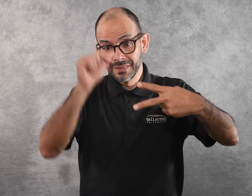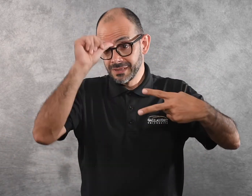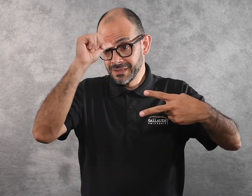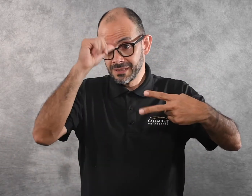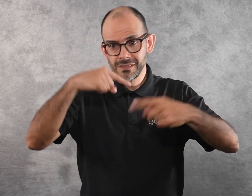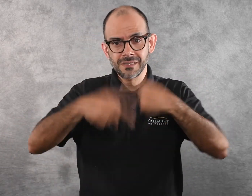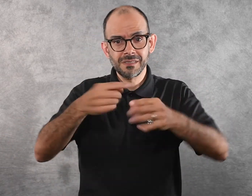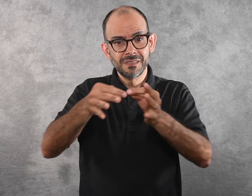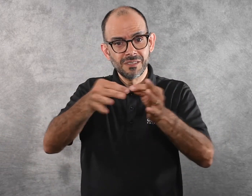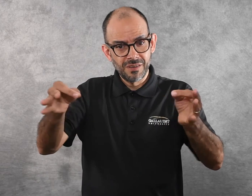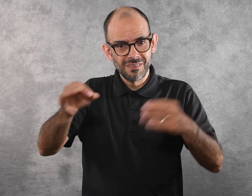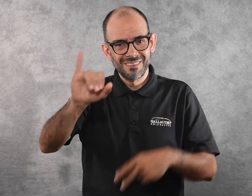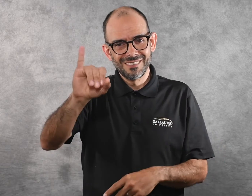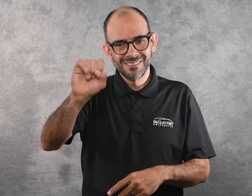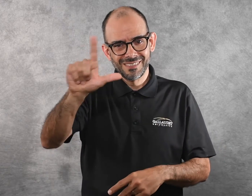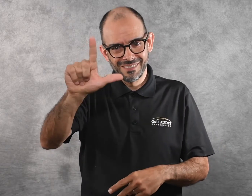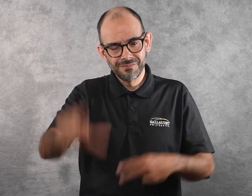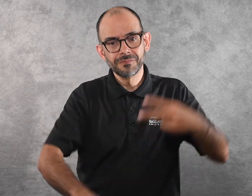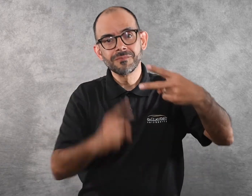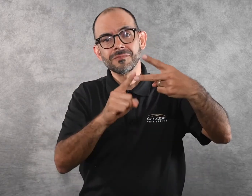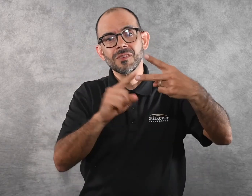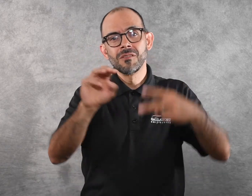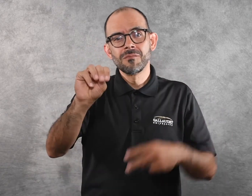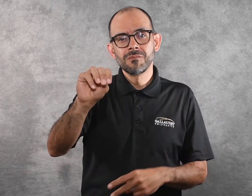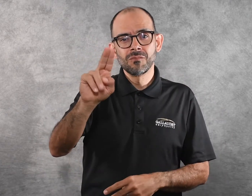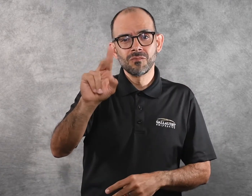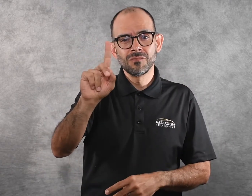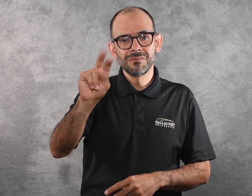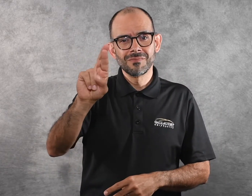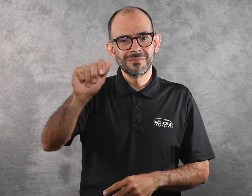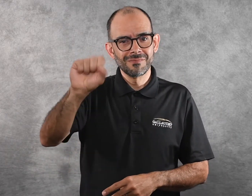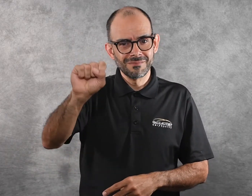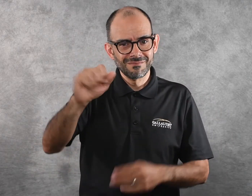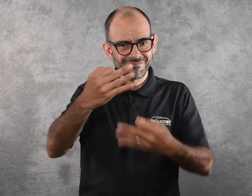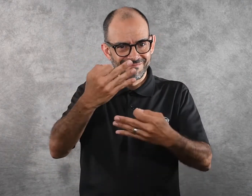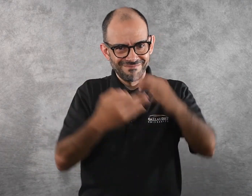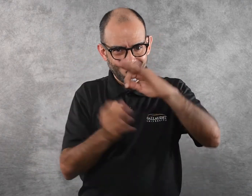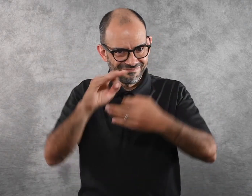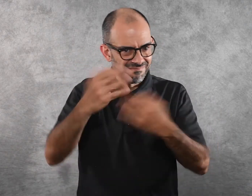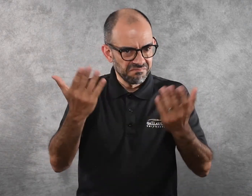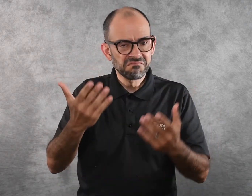Indian Sign Language (ISL) and Mudras [hand signs]